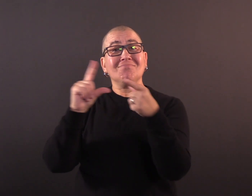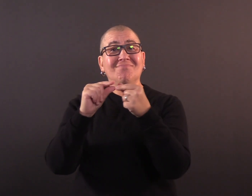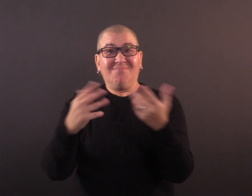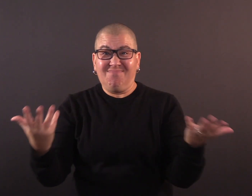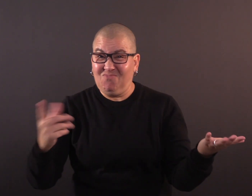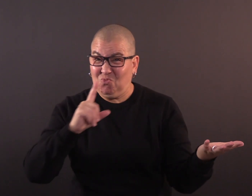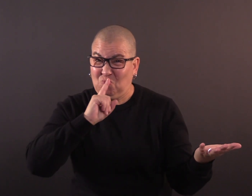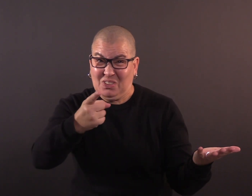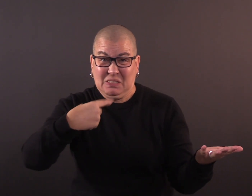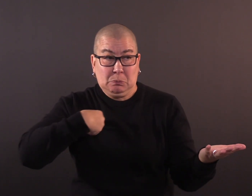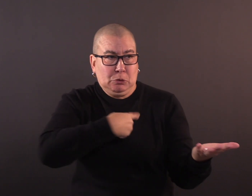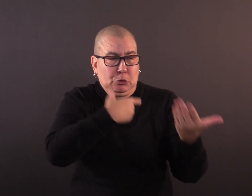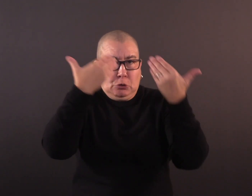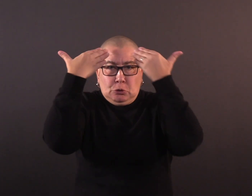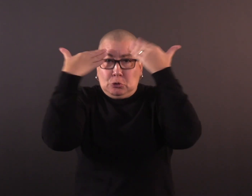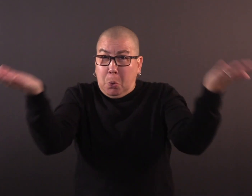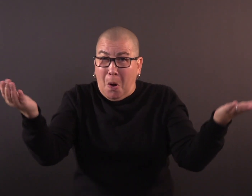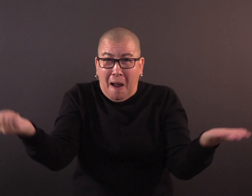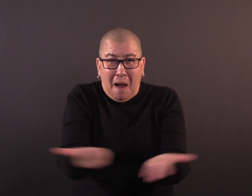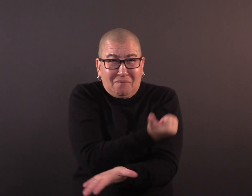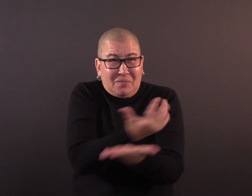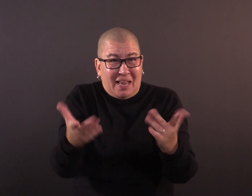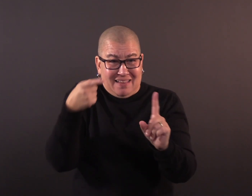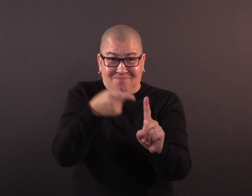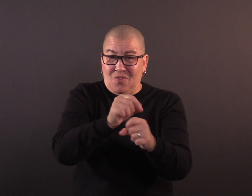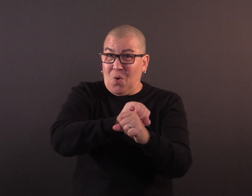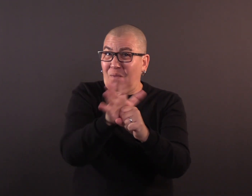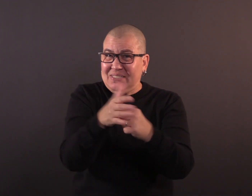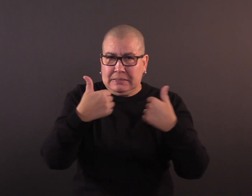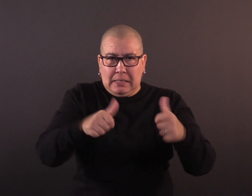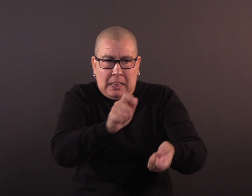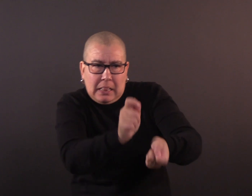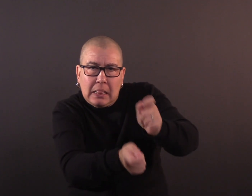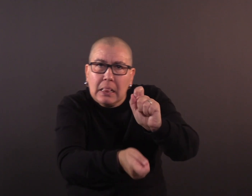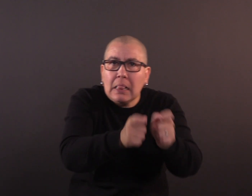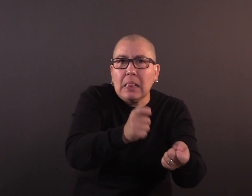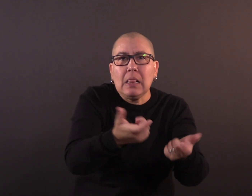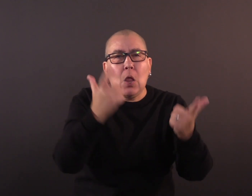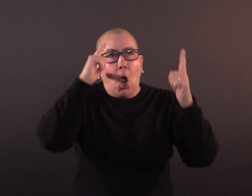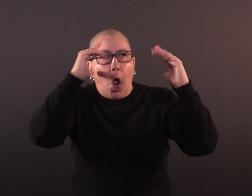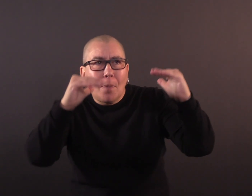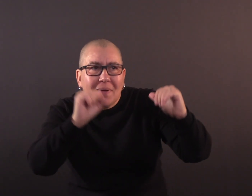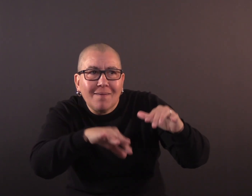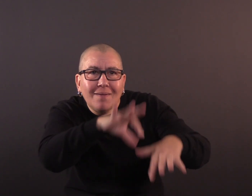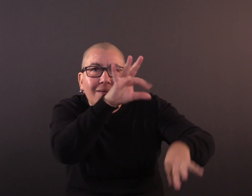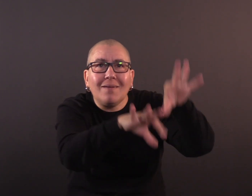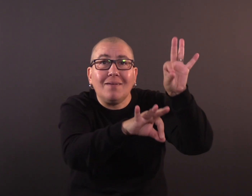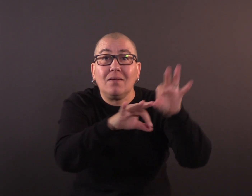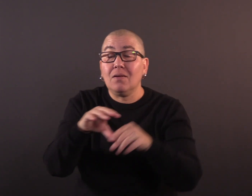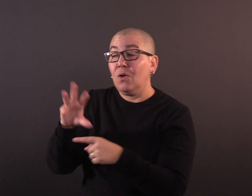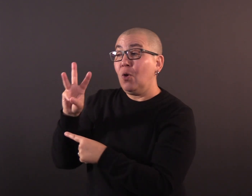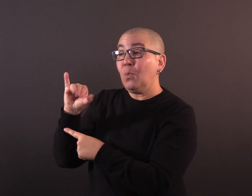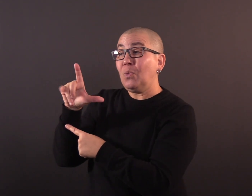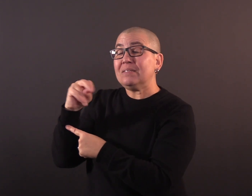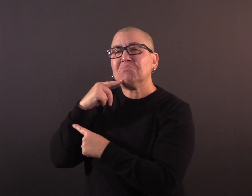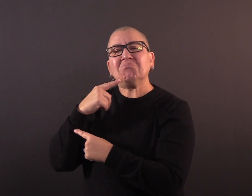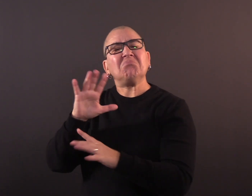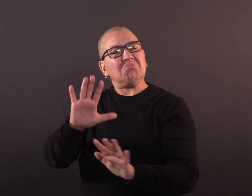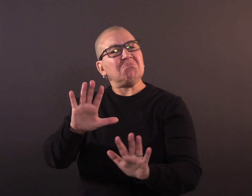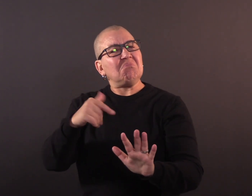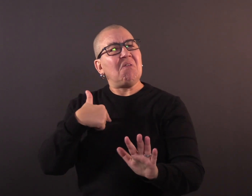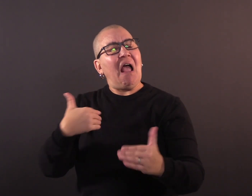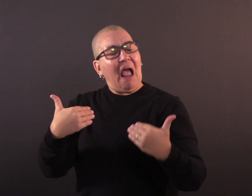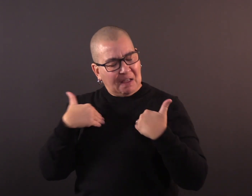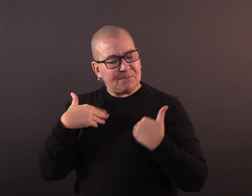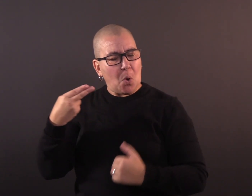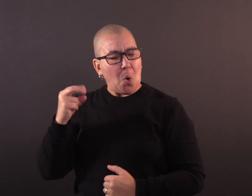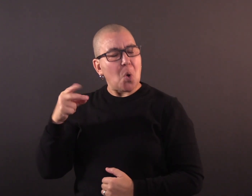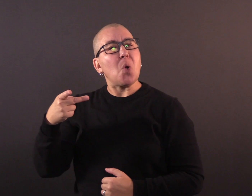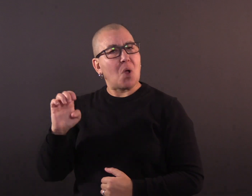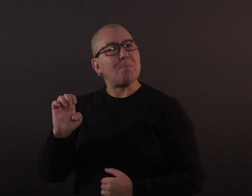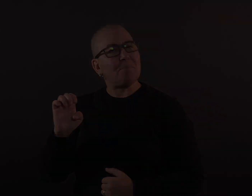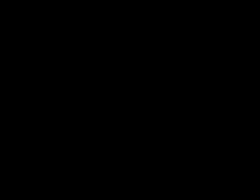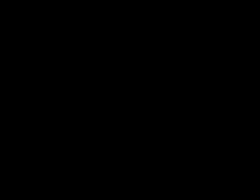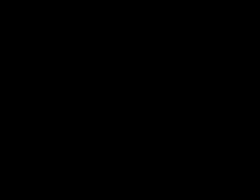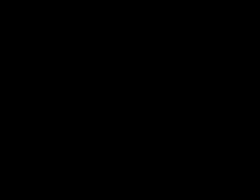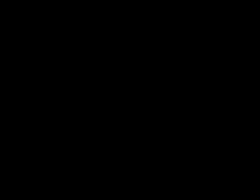"We don't know everything about COVID yet," she says, "So I have hope."